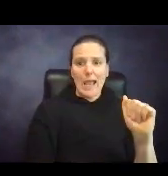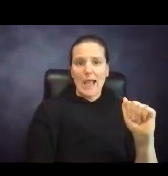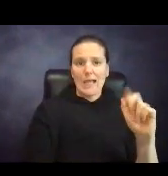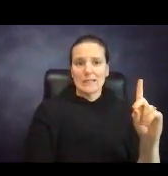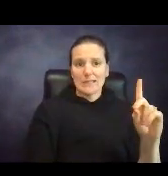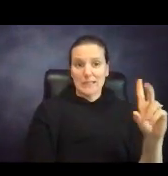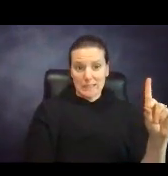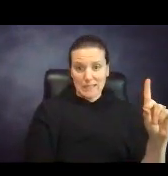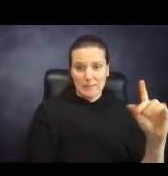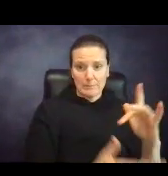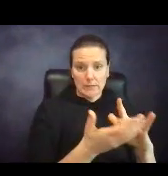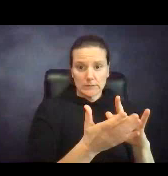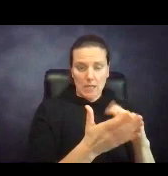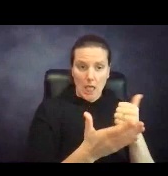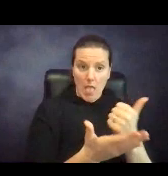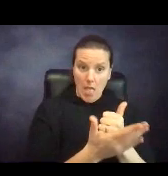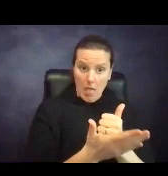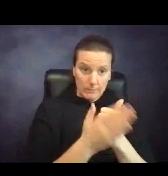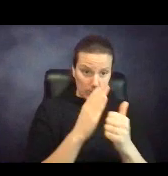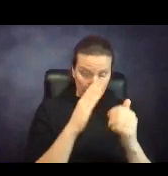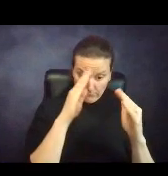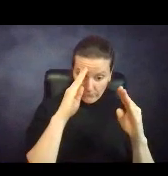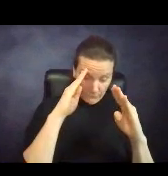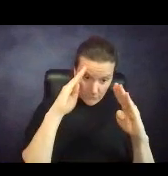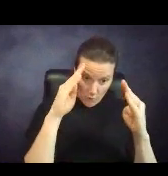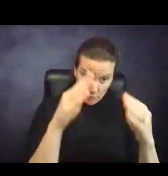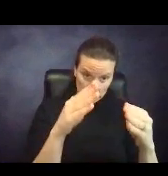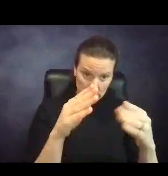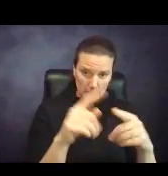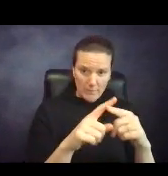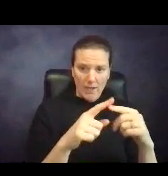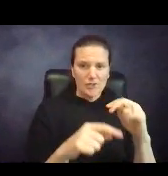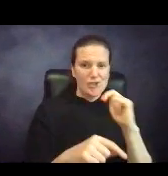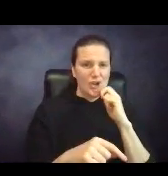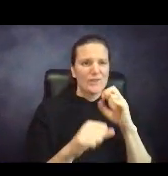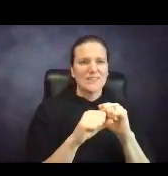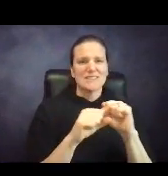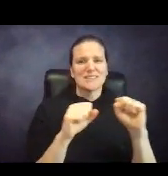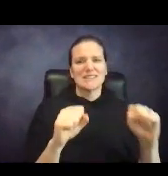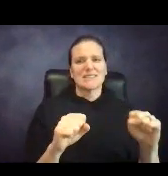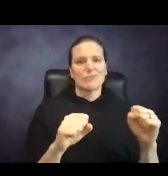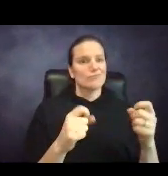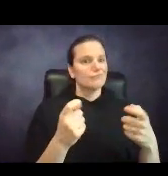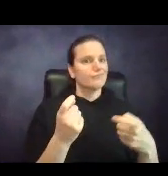and it can help focus your brain but it causes your nervous system to, it kind of wrecks your nervous system.